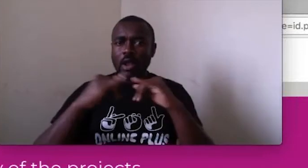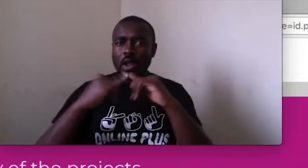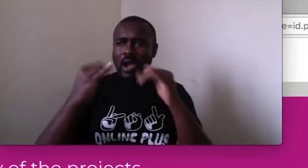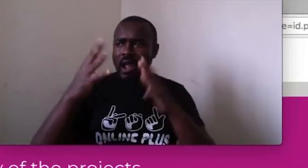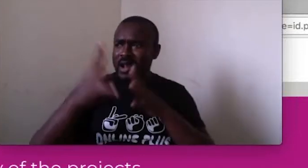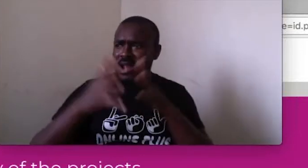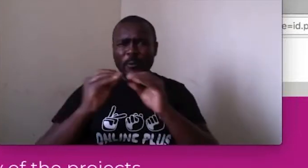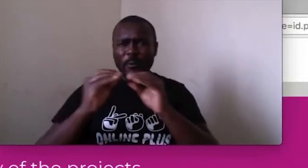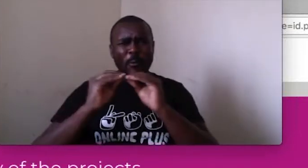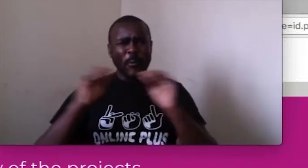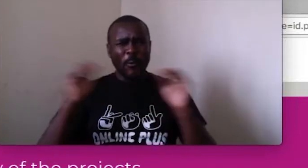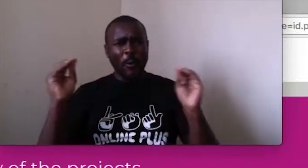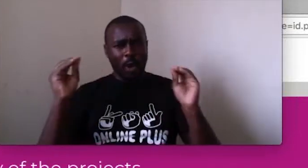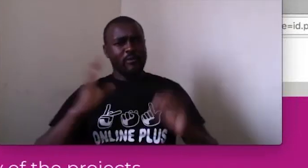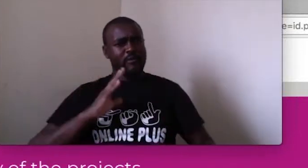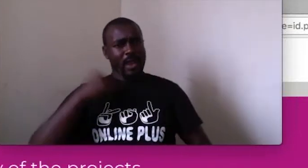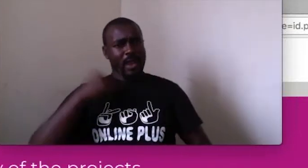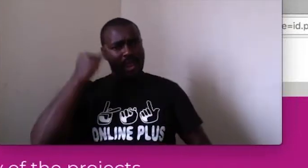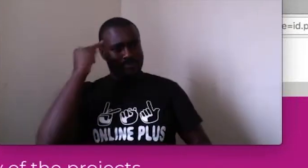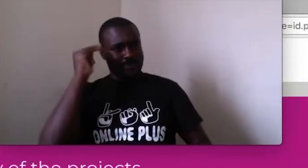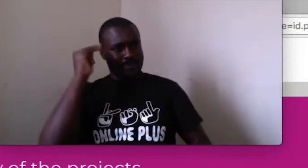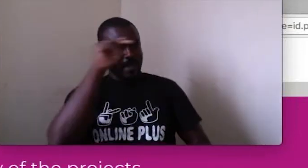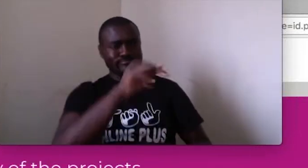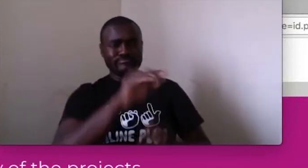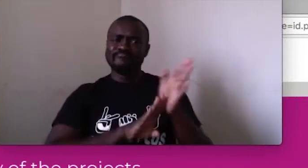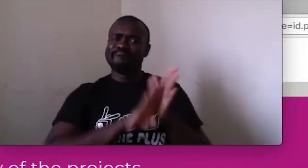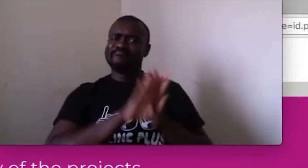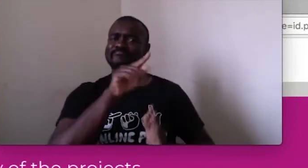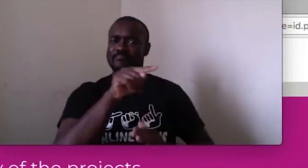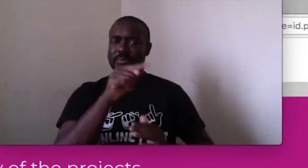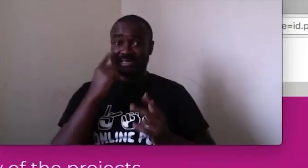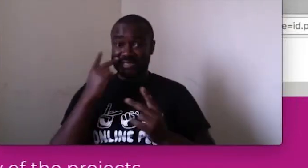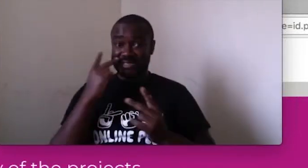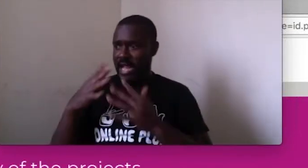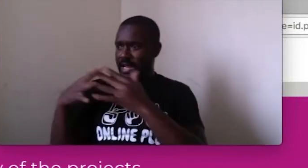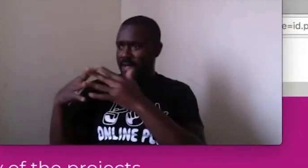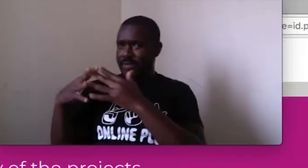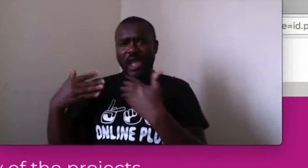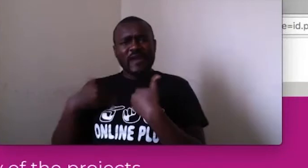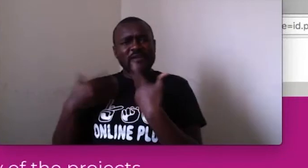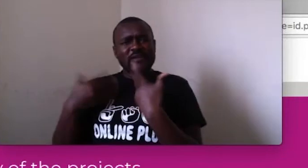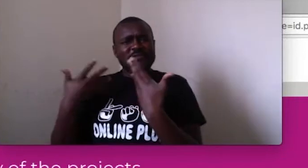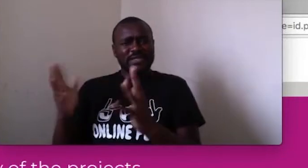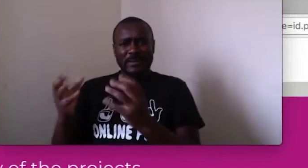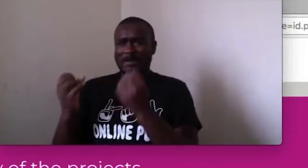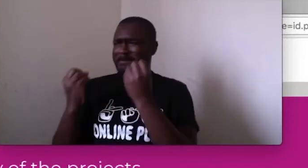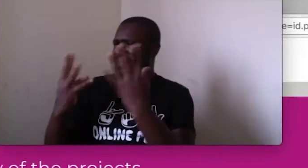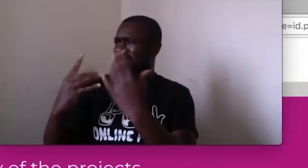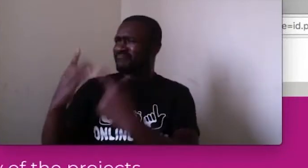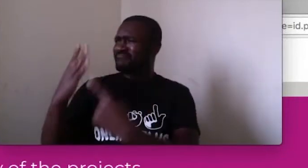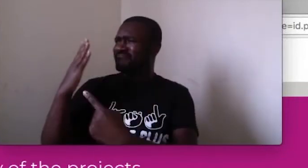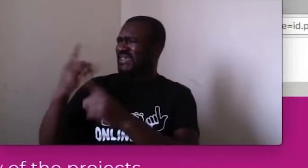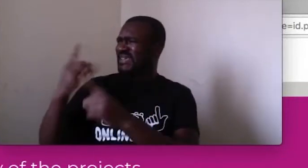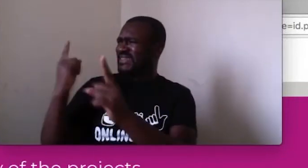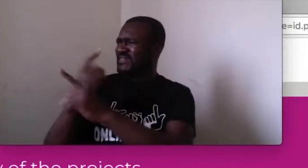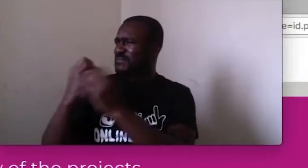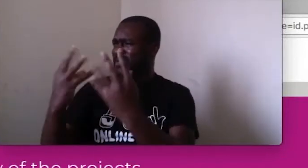Because in Africa we don't have anything online for sign languae So I came back to Kenya to develop because at least